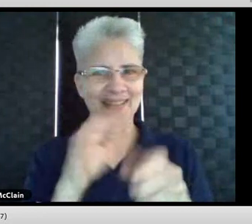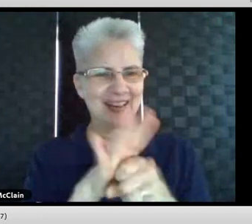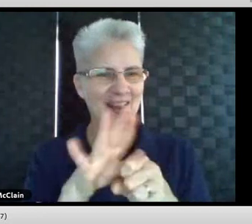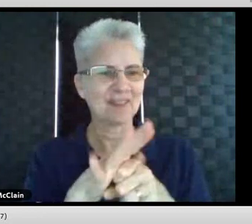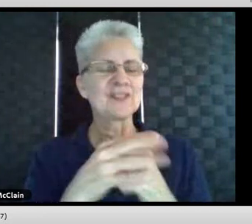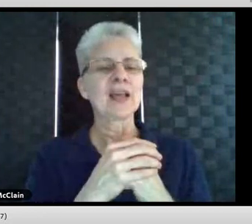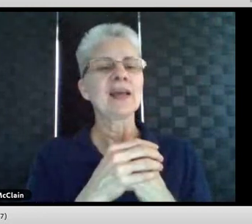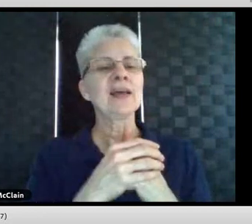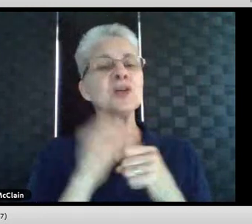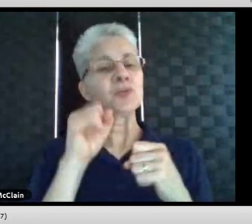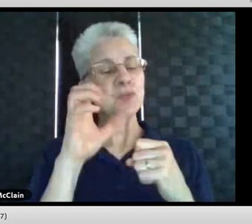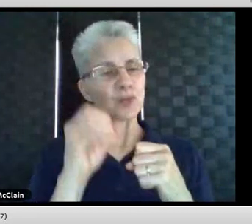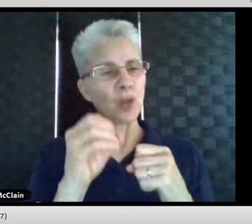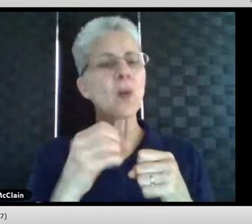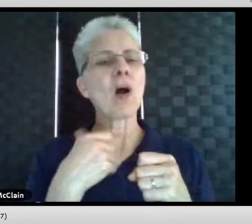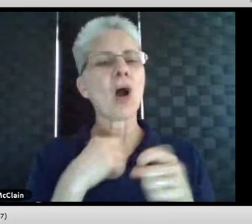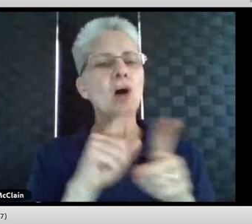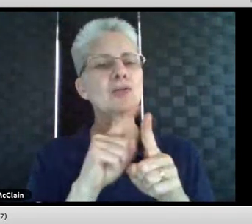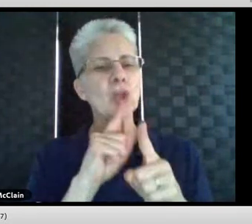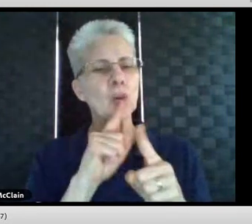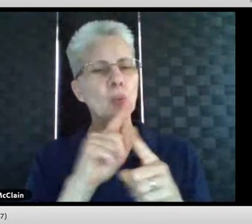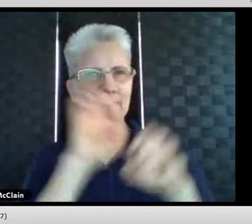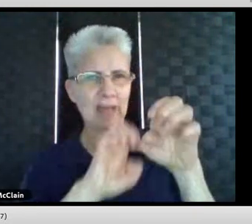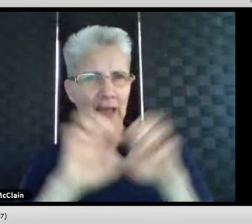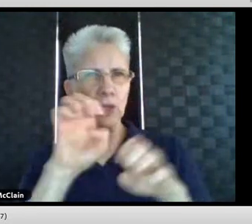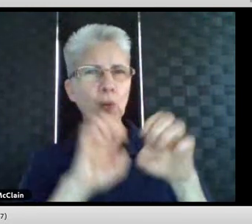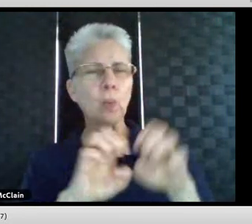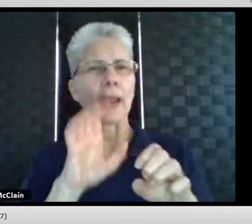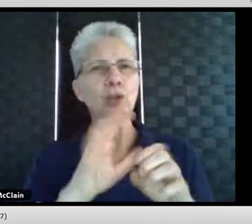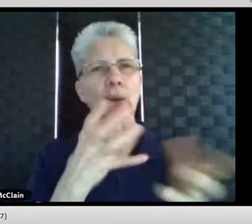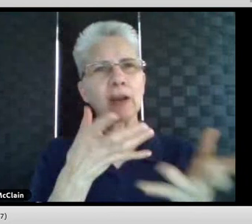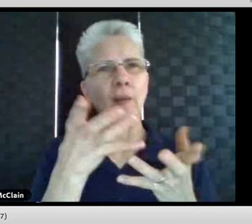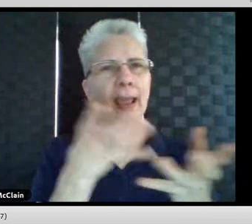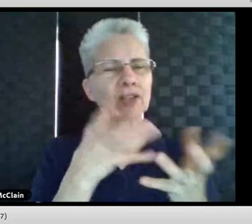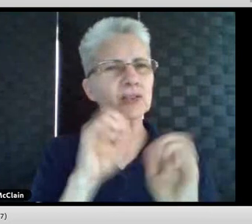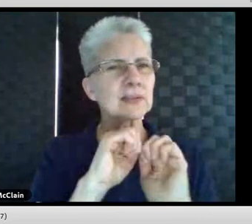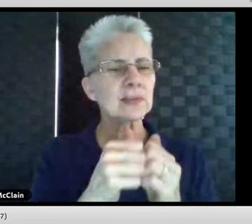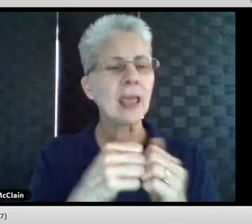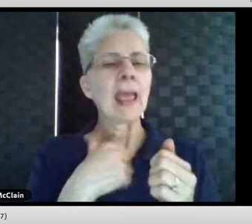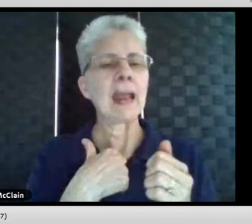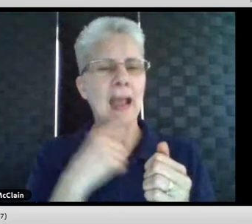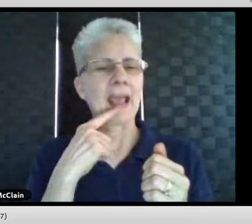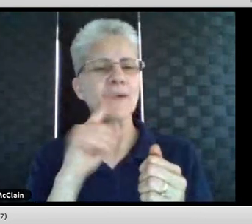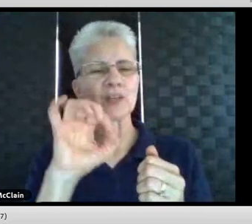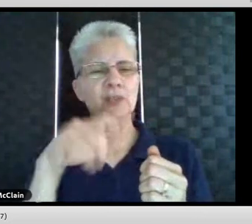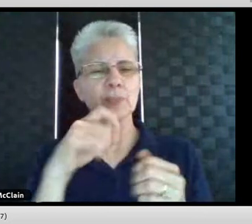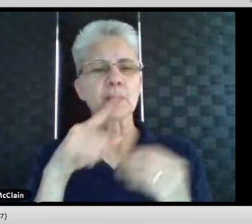and so also you want to evaluation your interactions, and I've got some tips for you on how to do that.